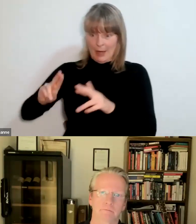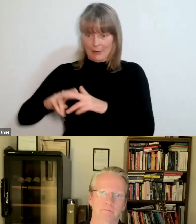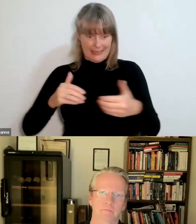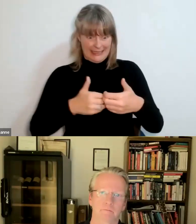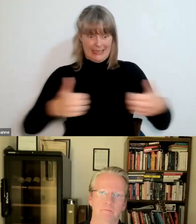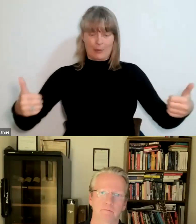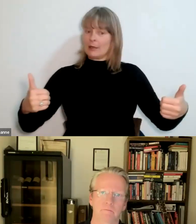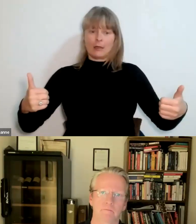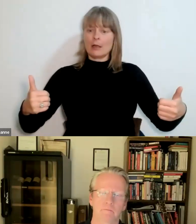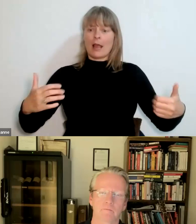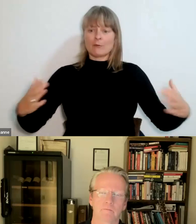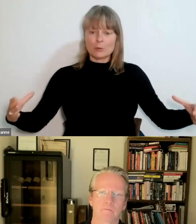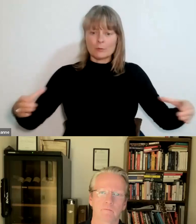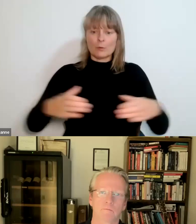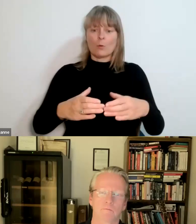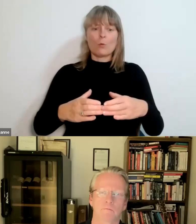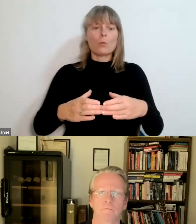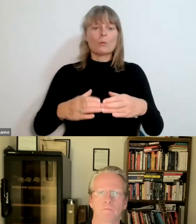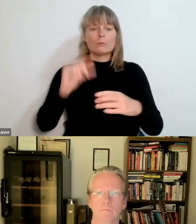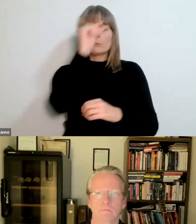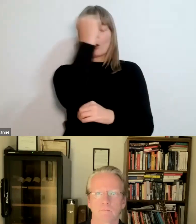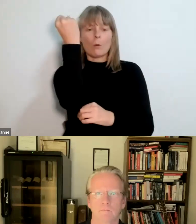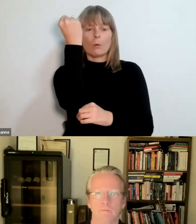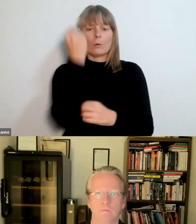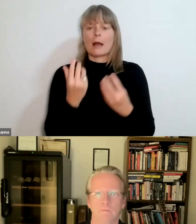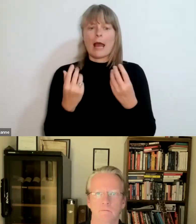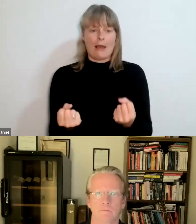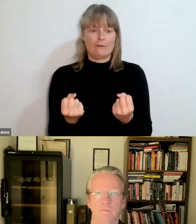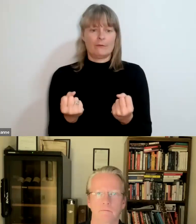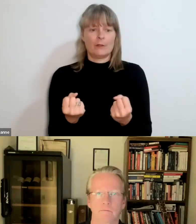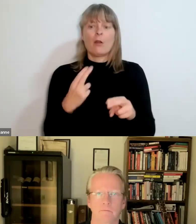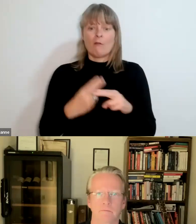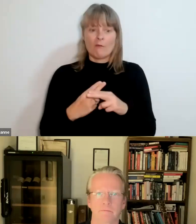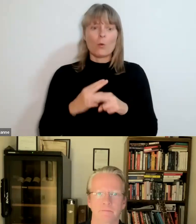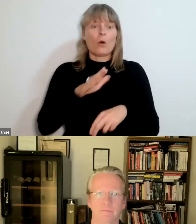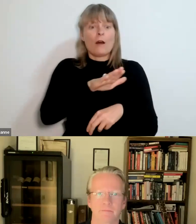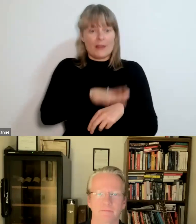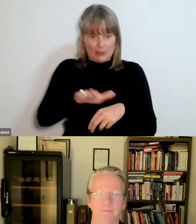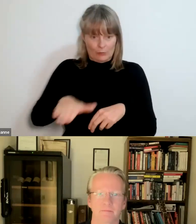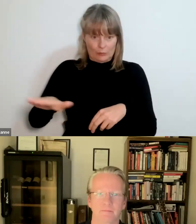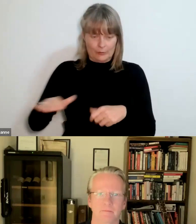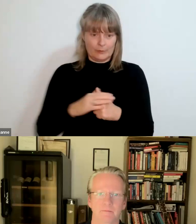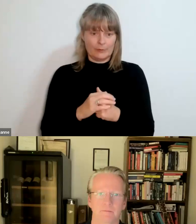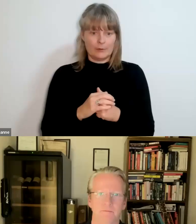, well here is the school and here are the parents, but actually jointly, what are the mutual